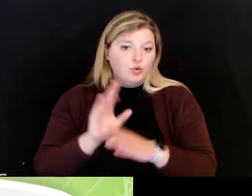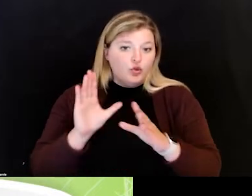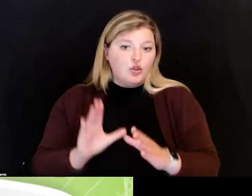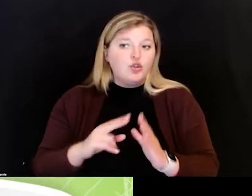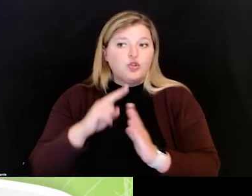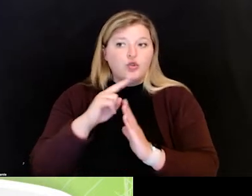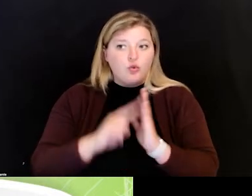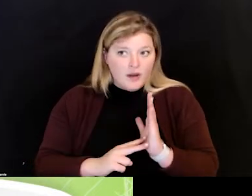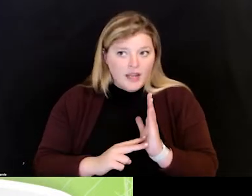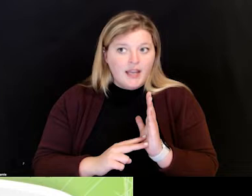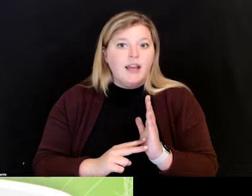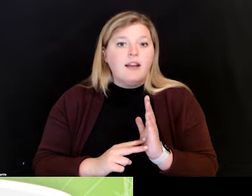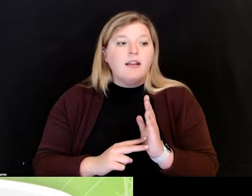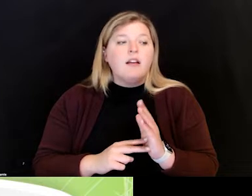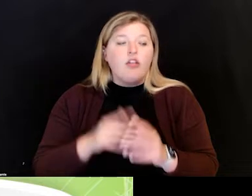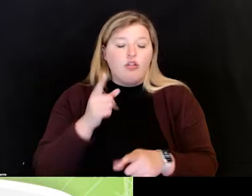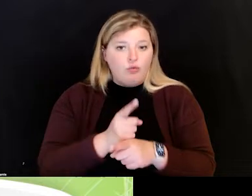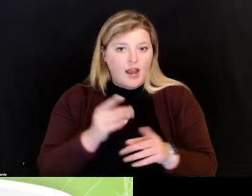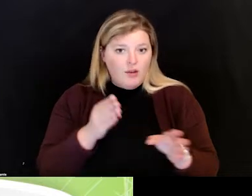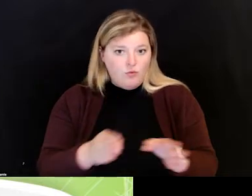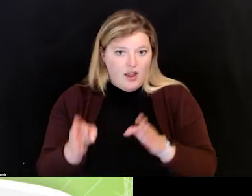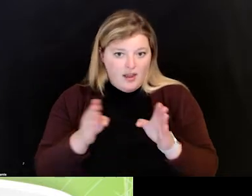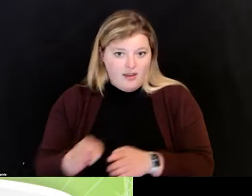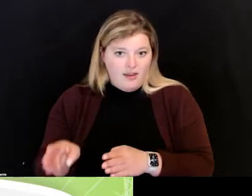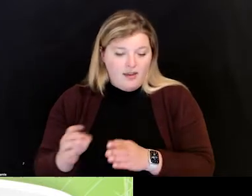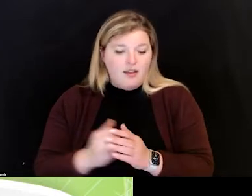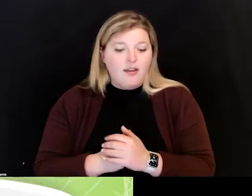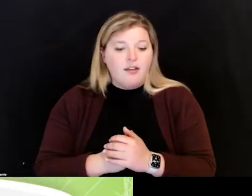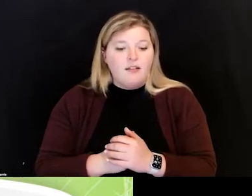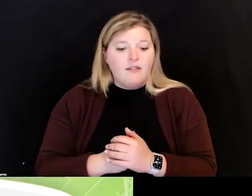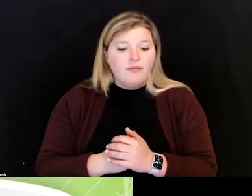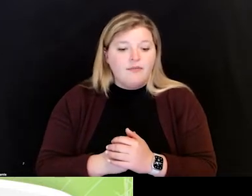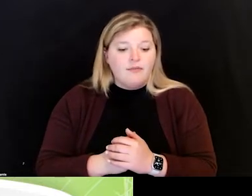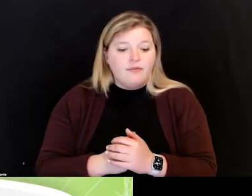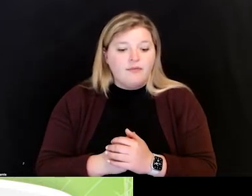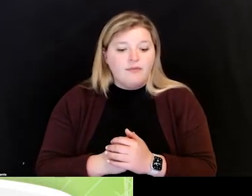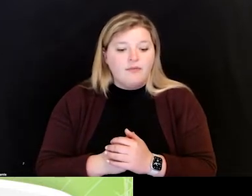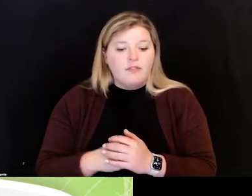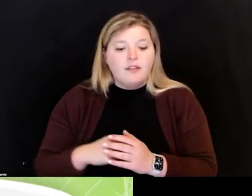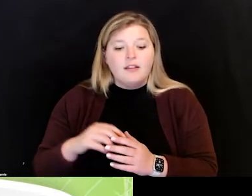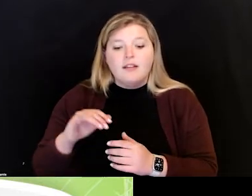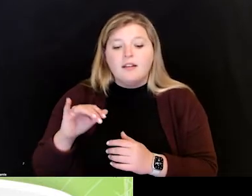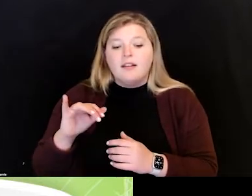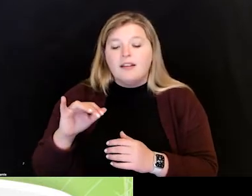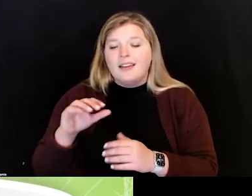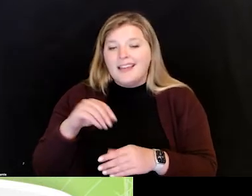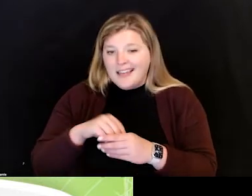So you should be aware of reading order in InDesign and PowerPoint and PDF. They all create the same things,